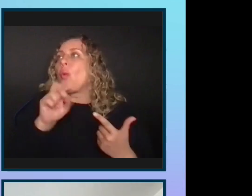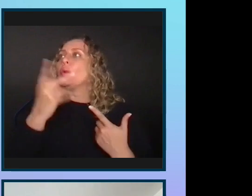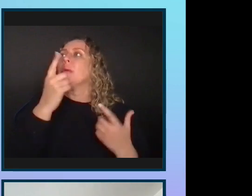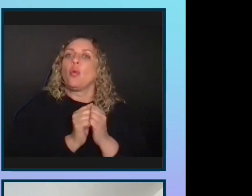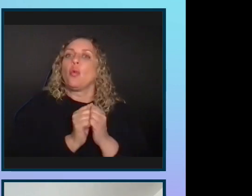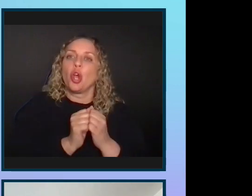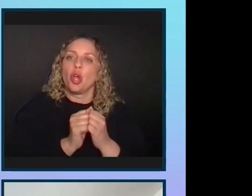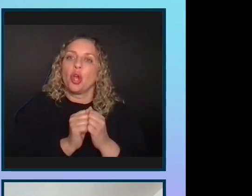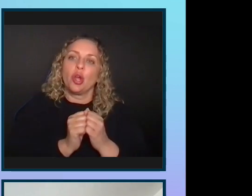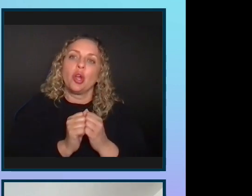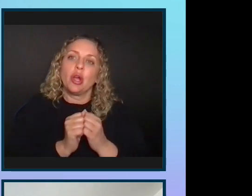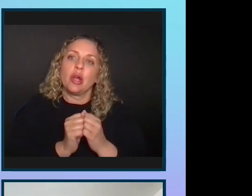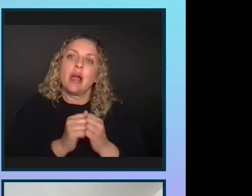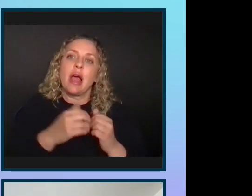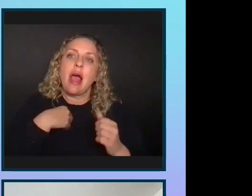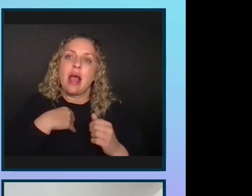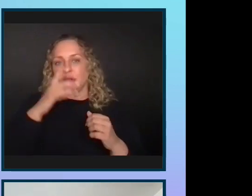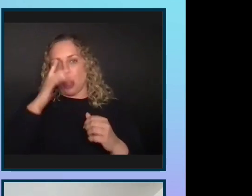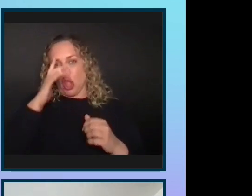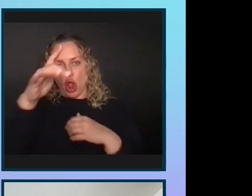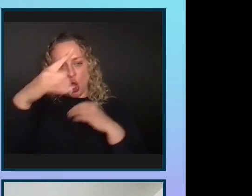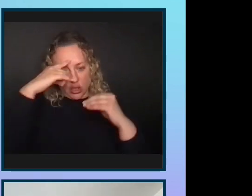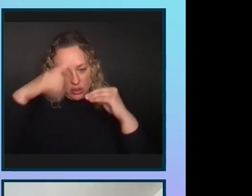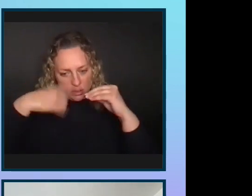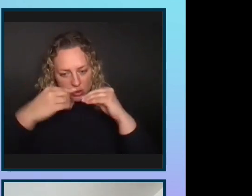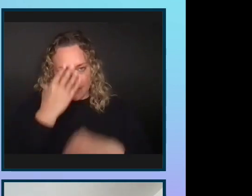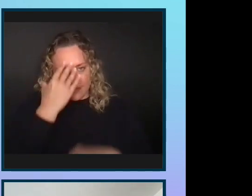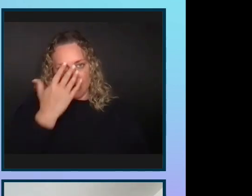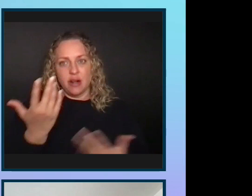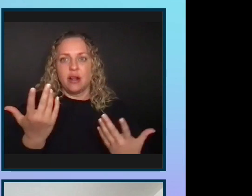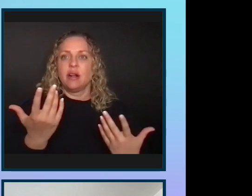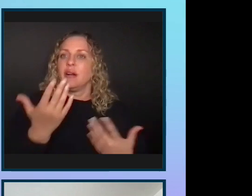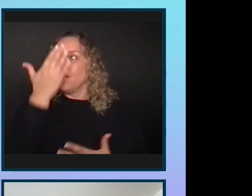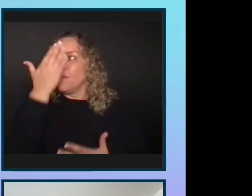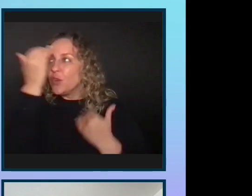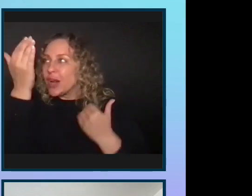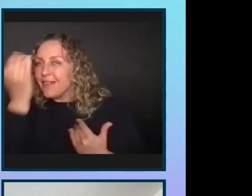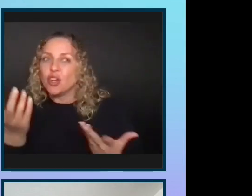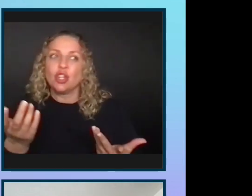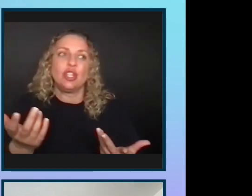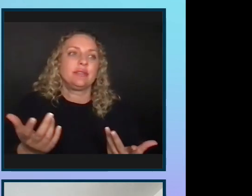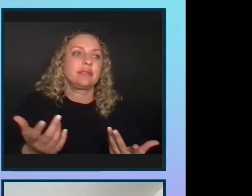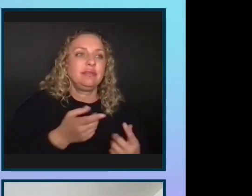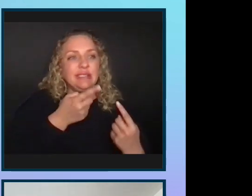and is experiencing some cognitive symptoms, including forgetfulness and trouble processing information.